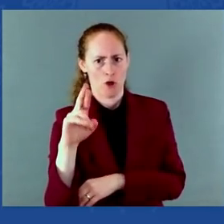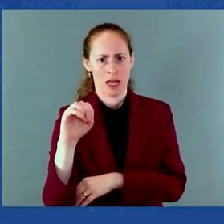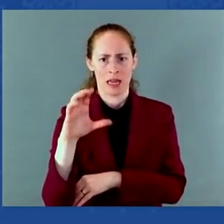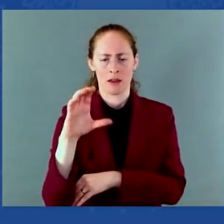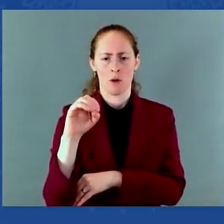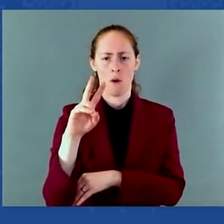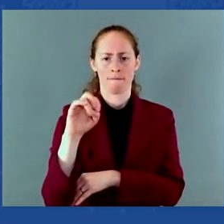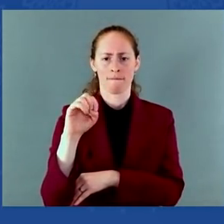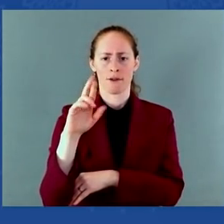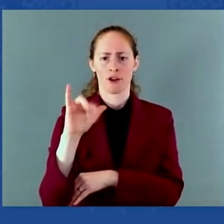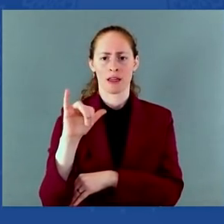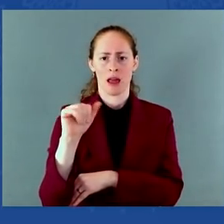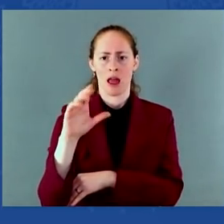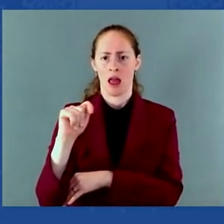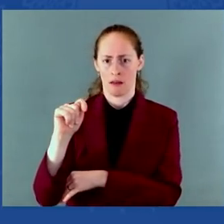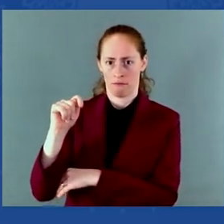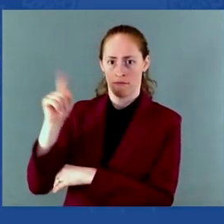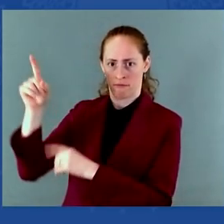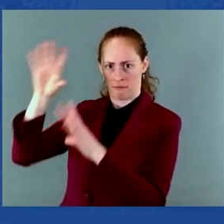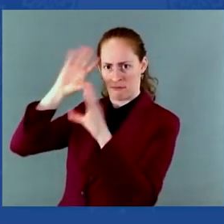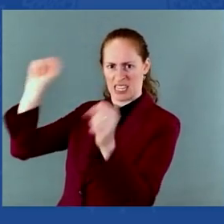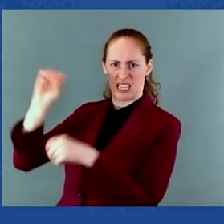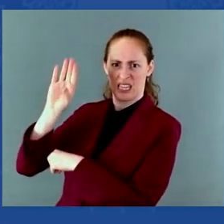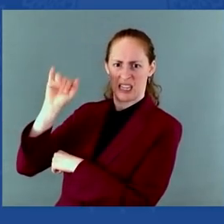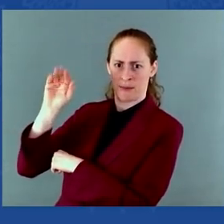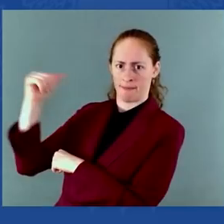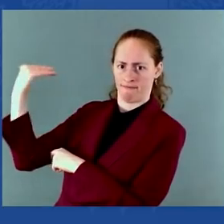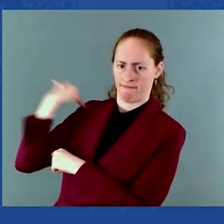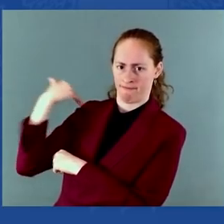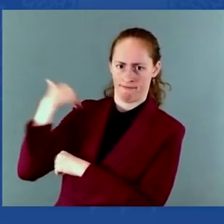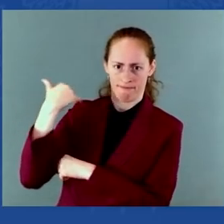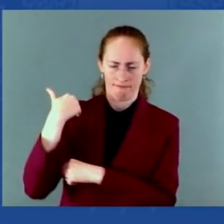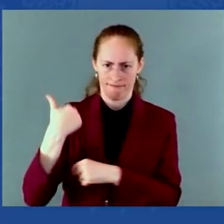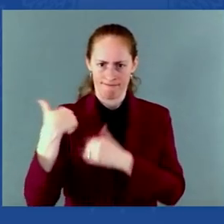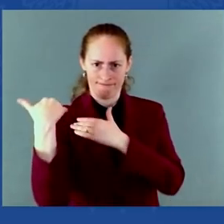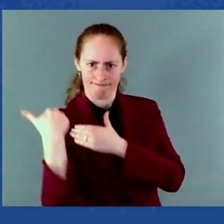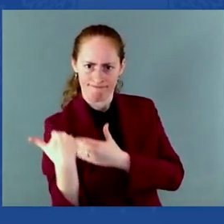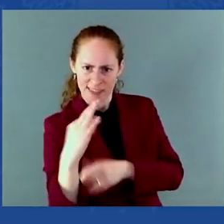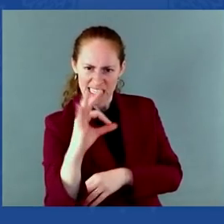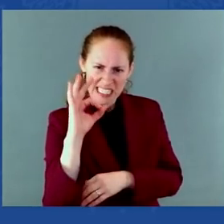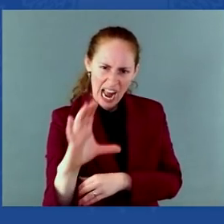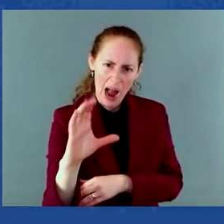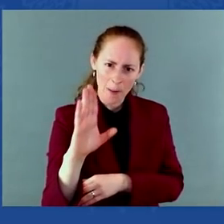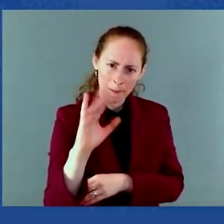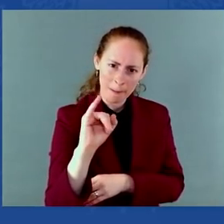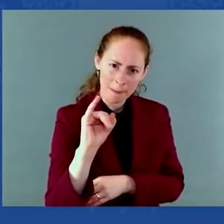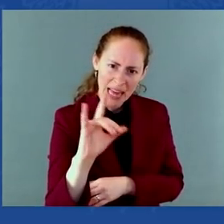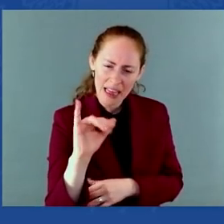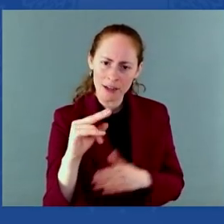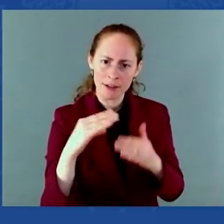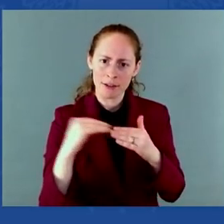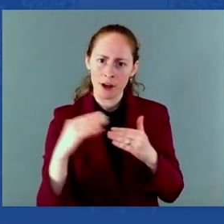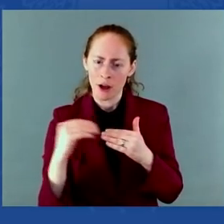that was being spent was, in fact, used well. Well, guess what? We spent all that money.